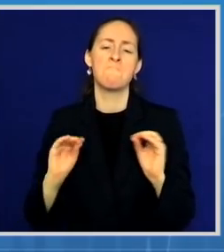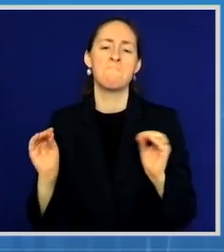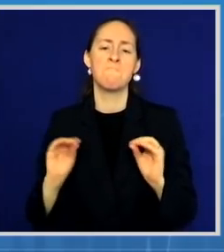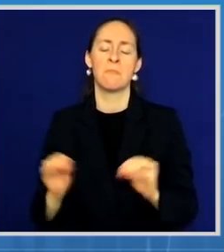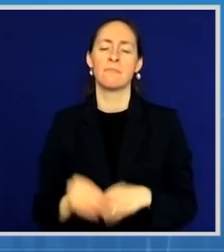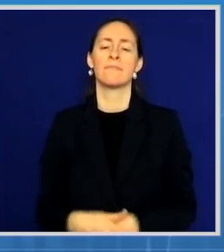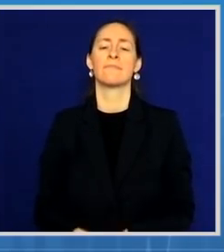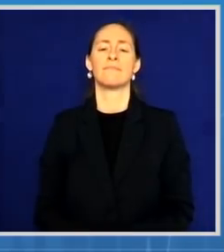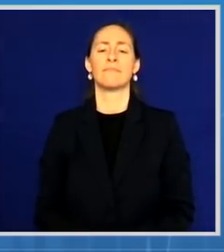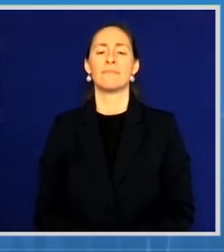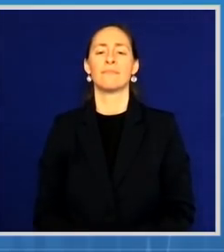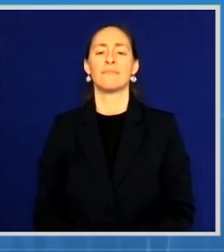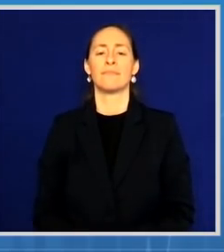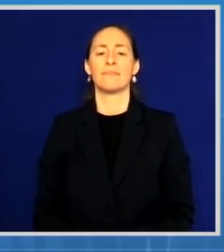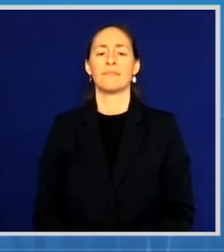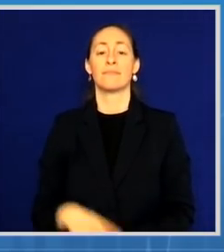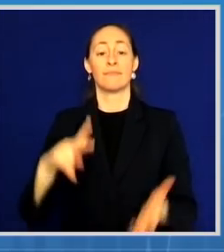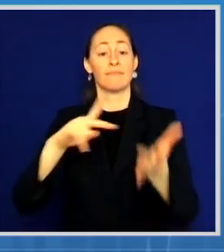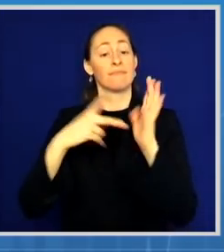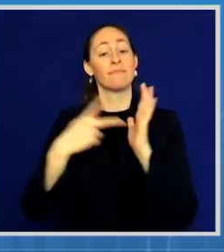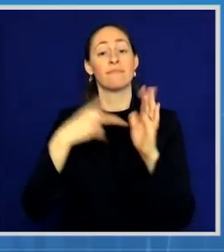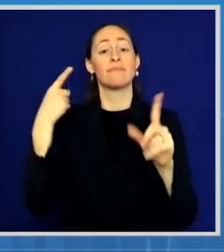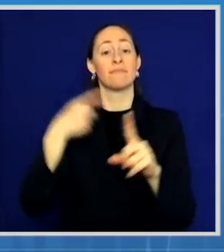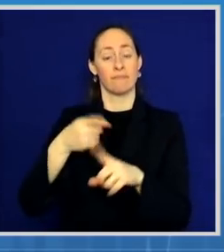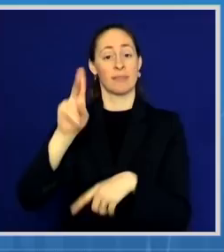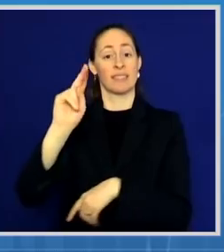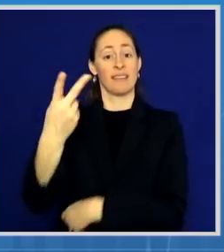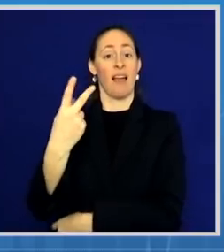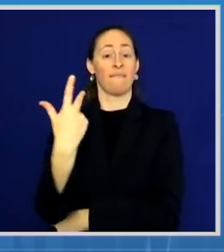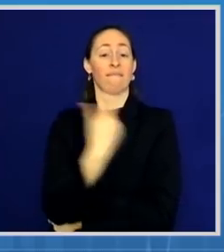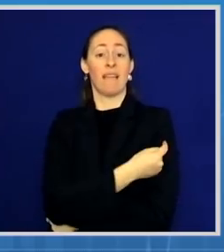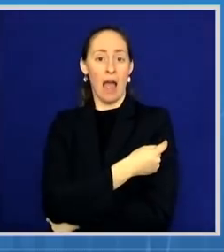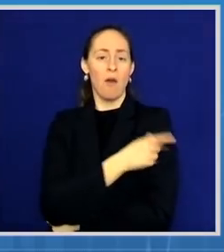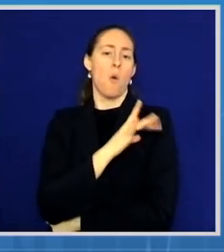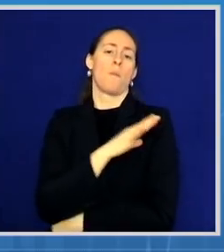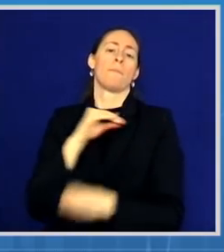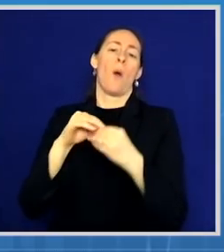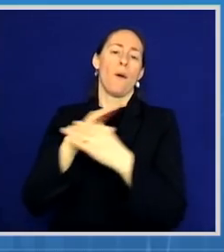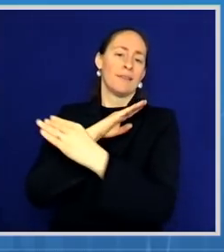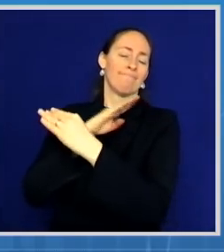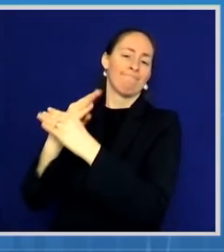but still nothing against 351, but after the second dose,